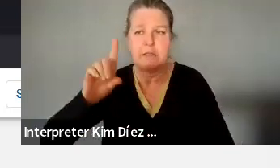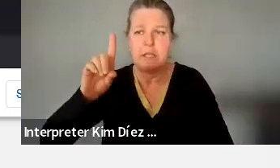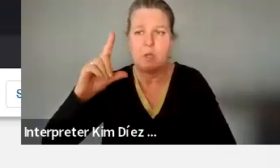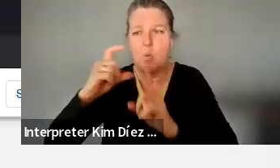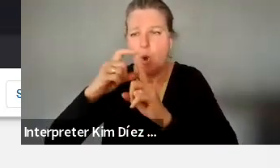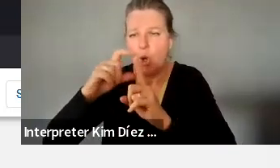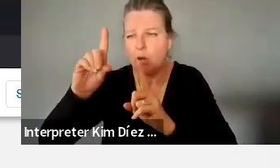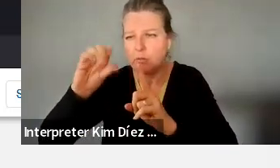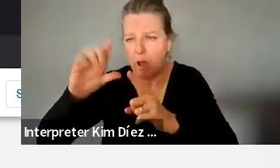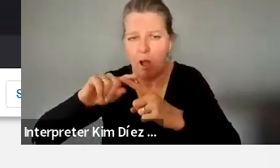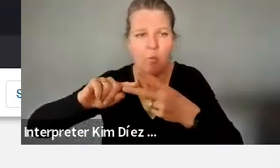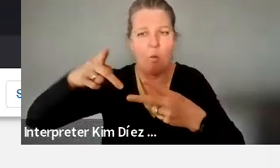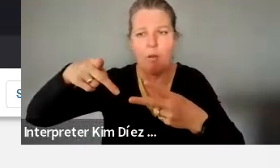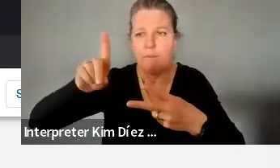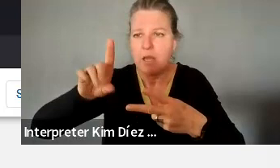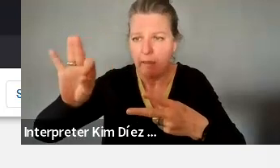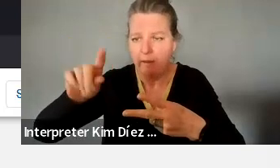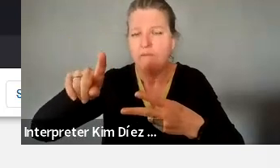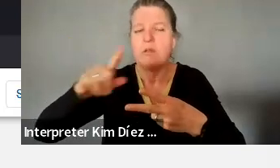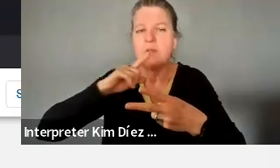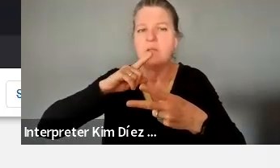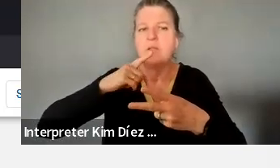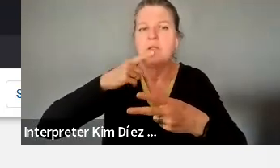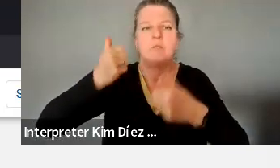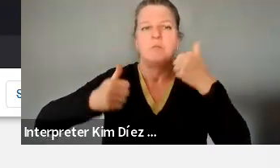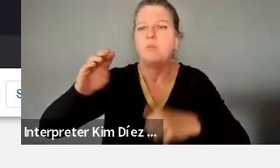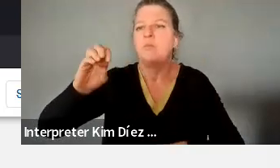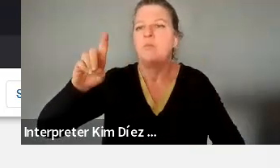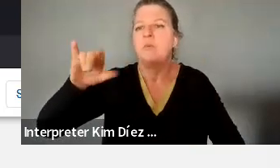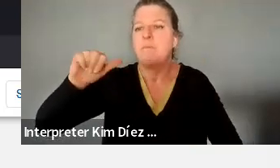so you could specify media type or file format.